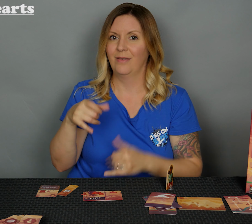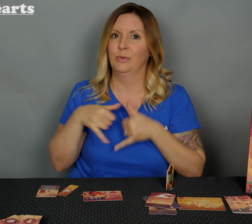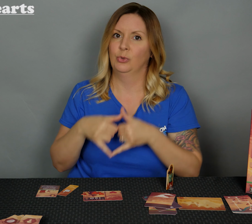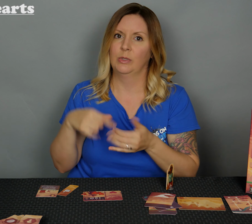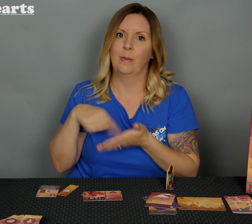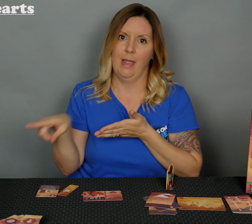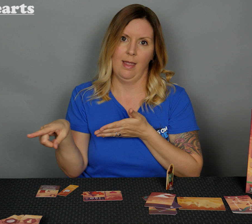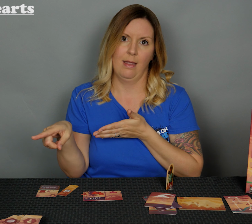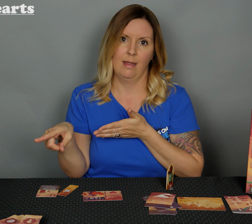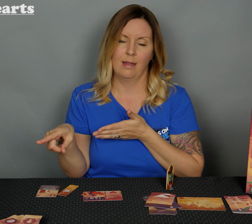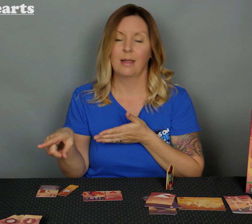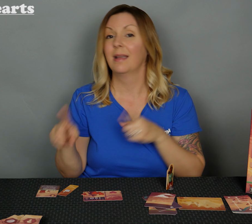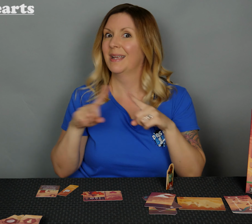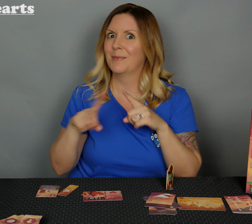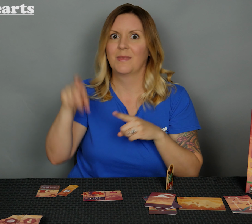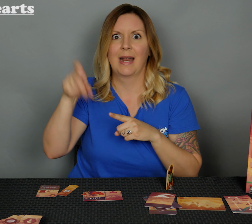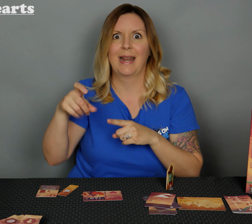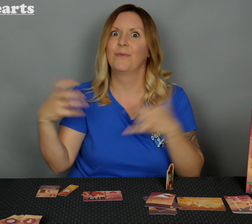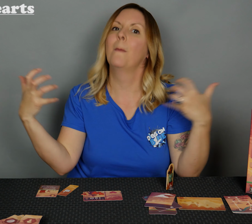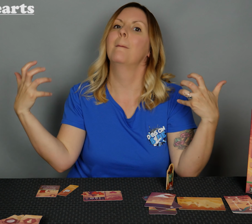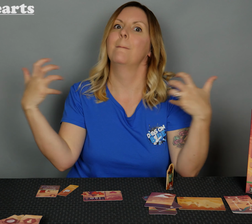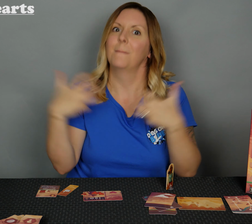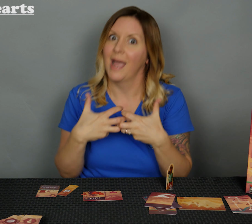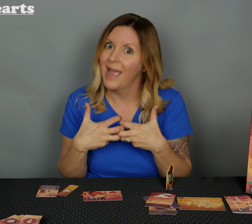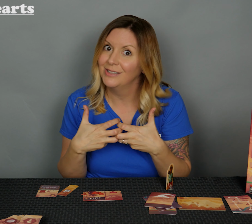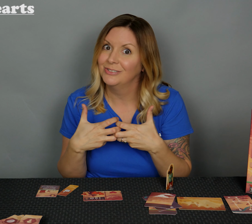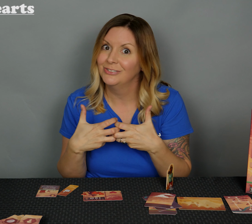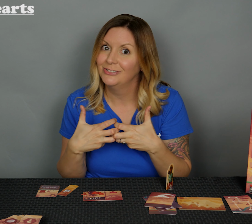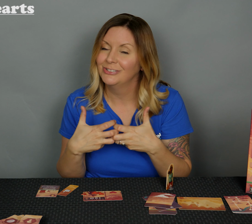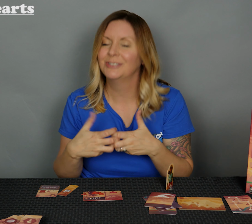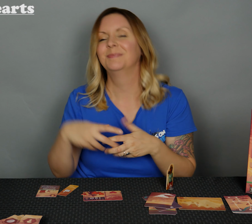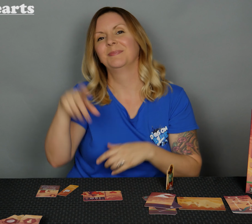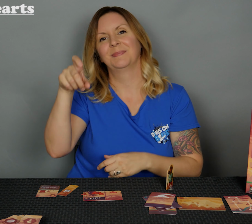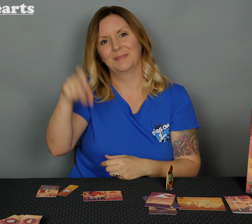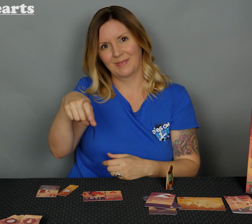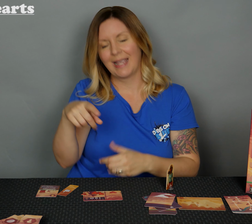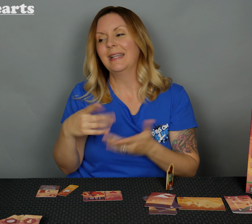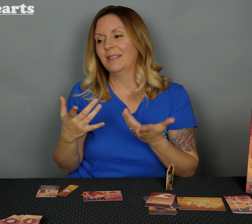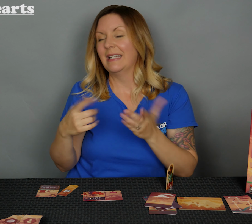But this time, you must pay treasure of the same type.